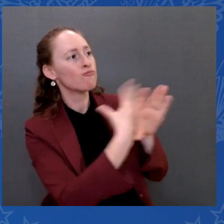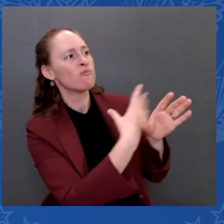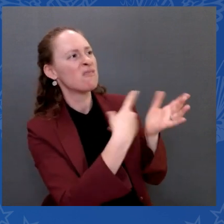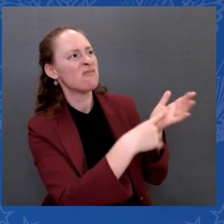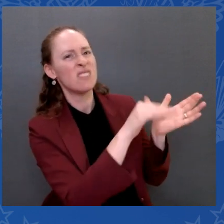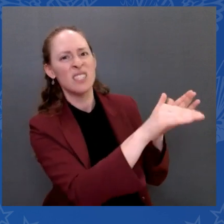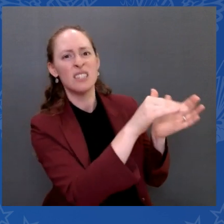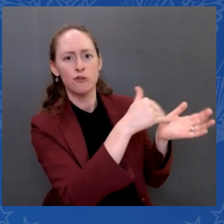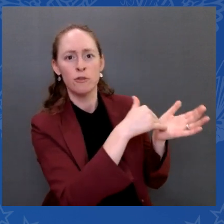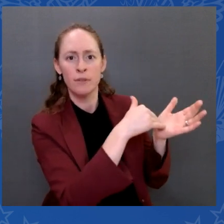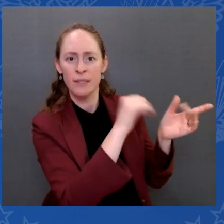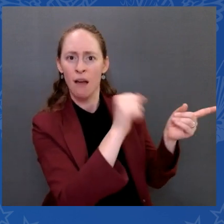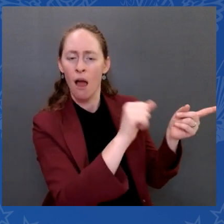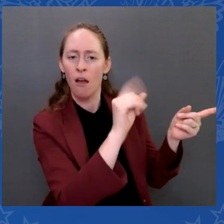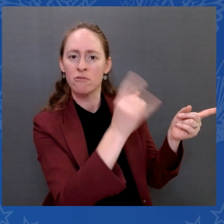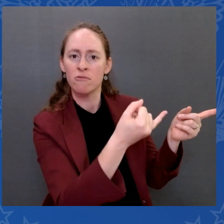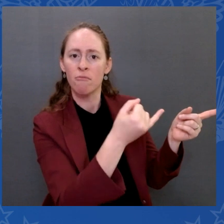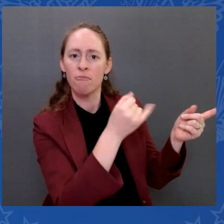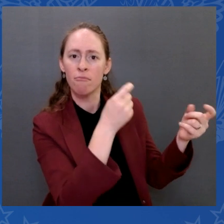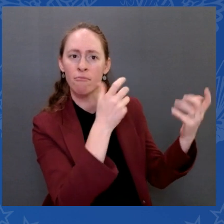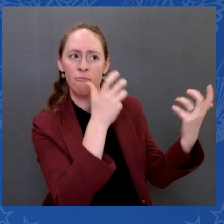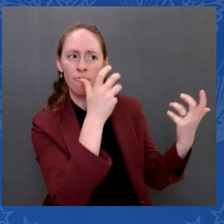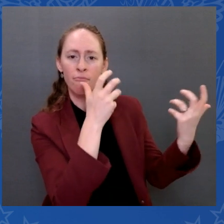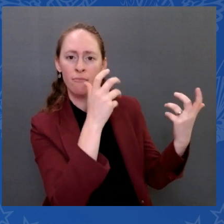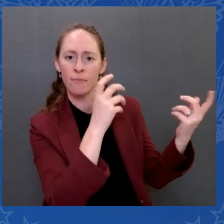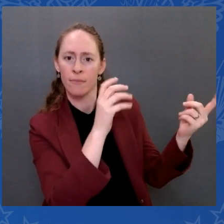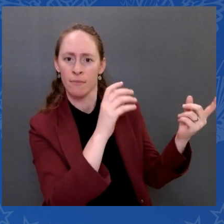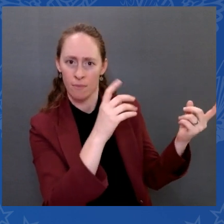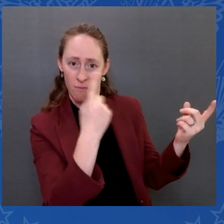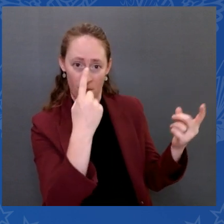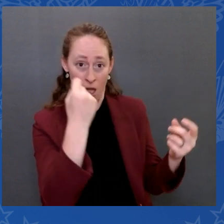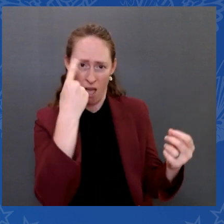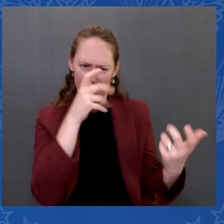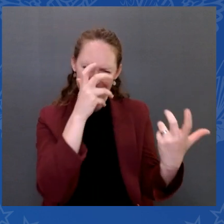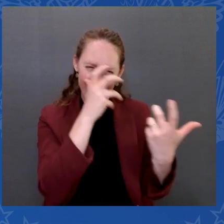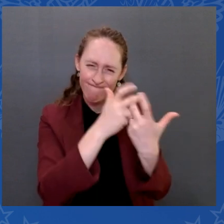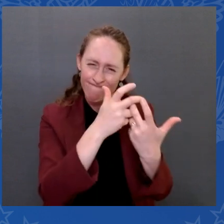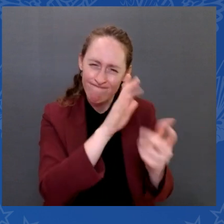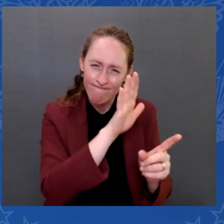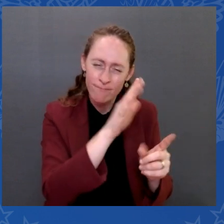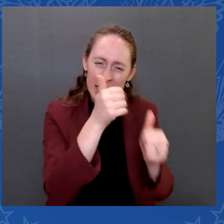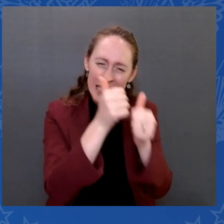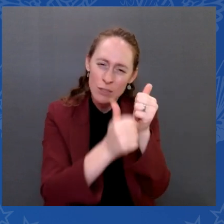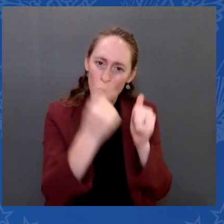and the strain on the healthcare system is much less. And we -- I could give you thousands of examples like that,